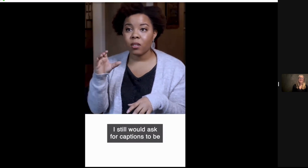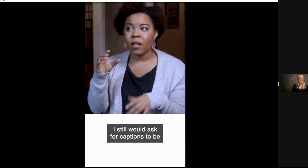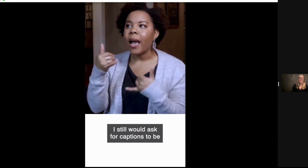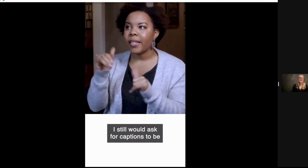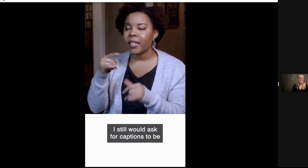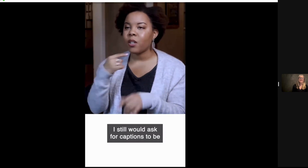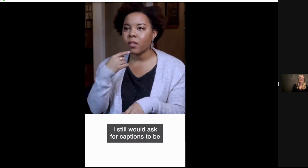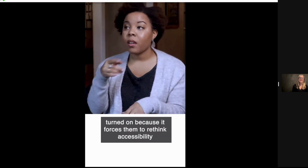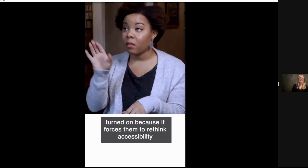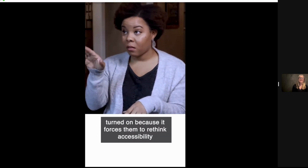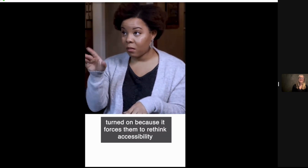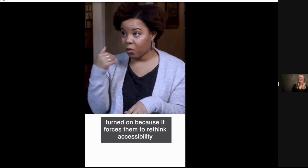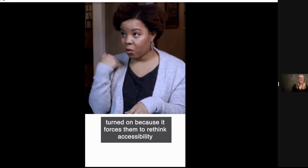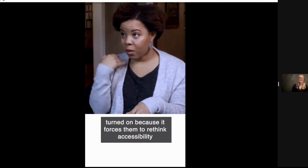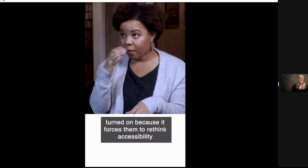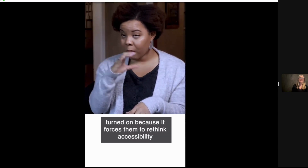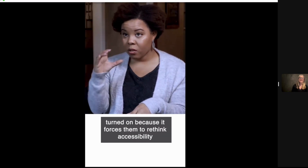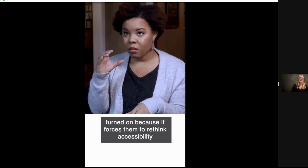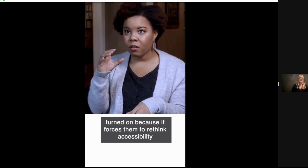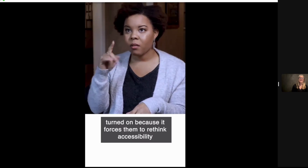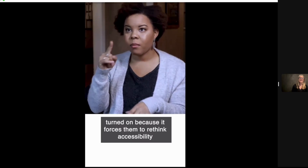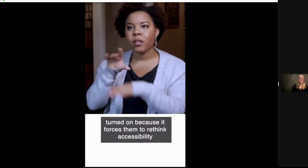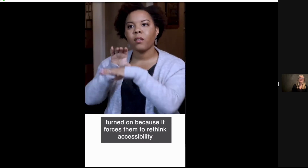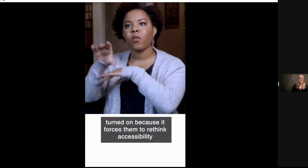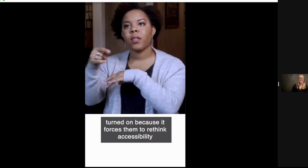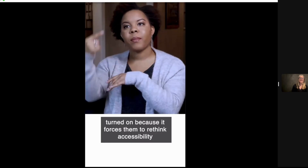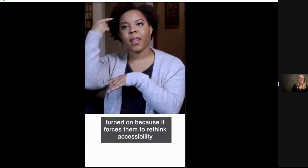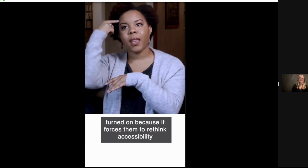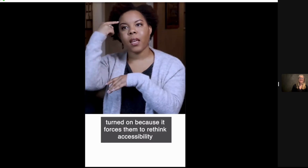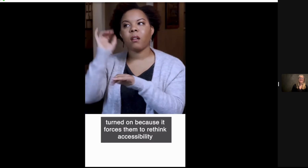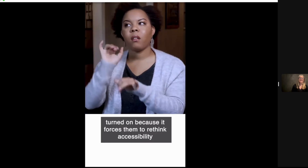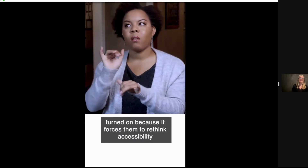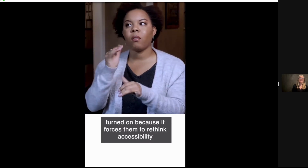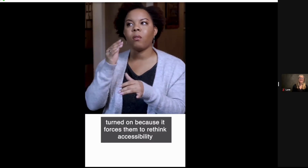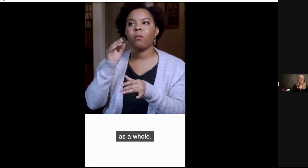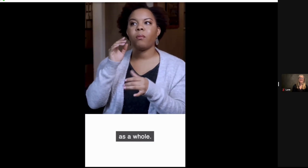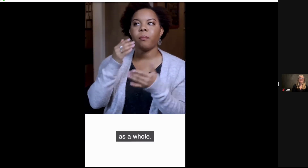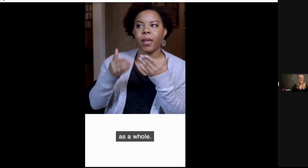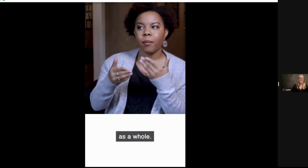and they are using sign language, I still would ask for captions to be